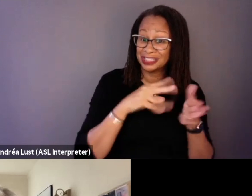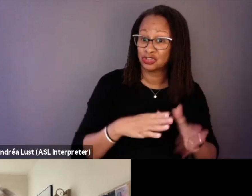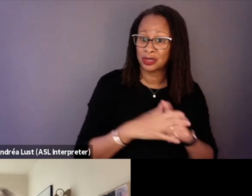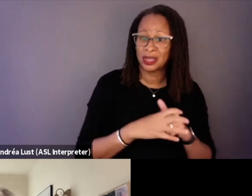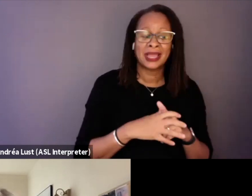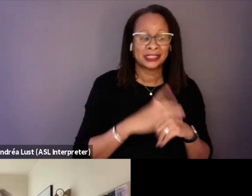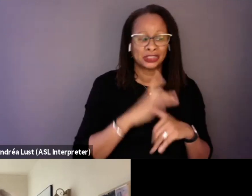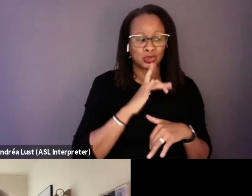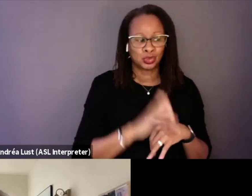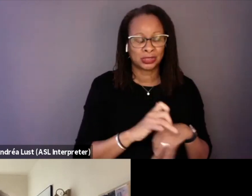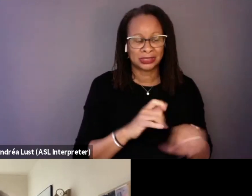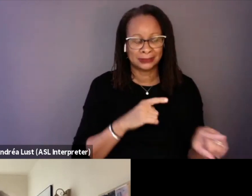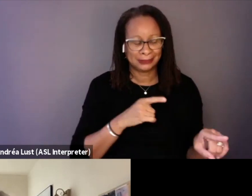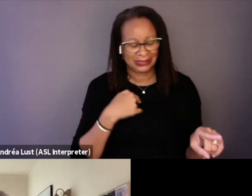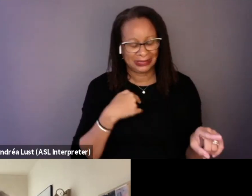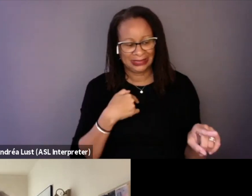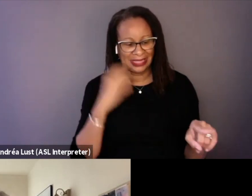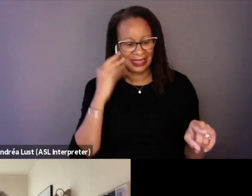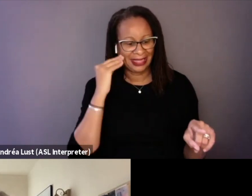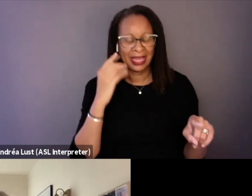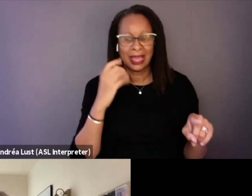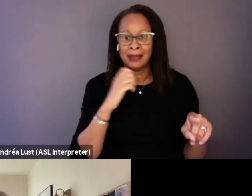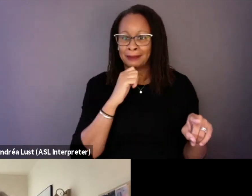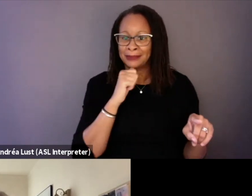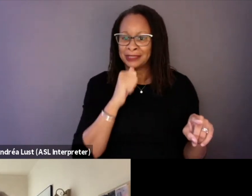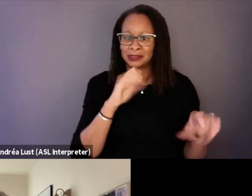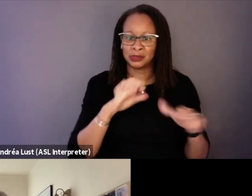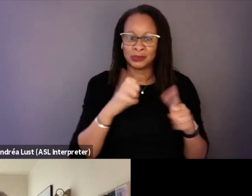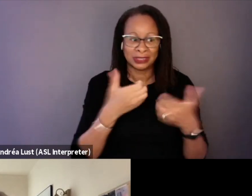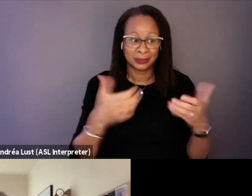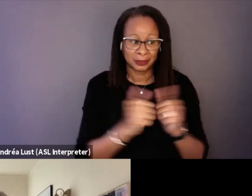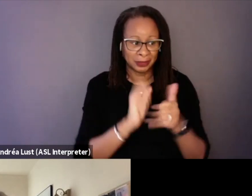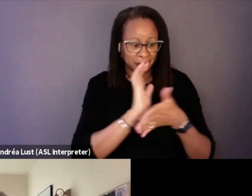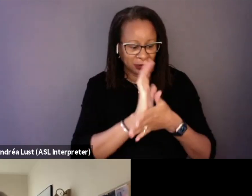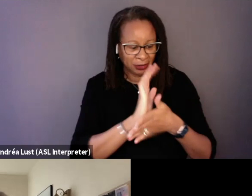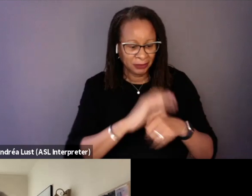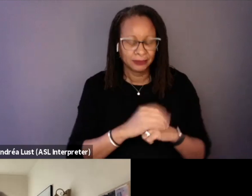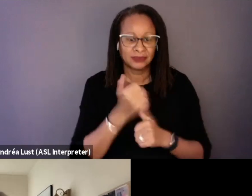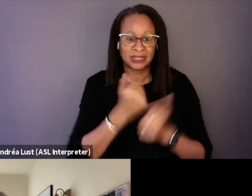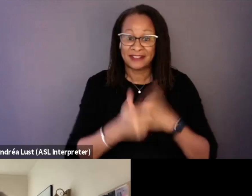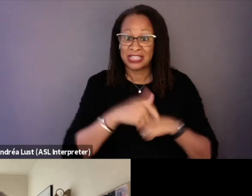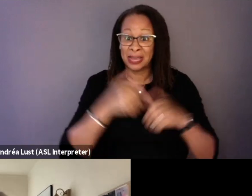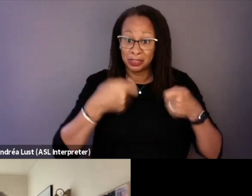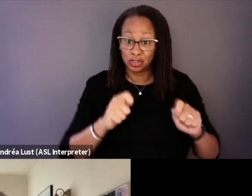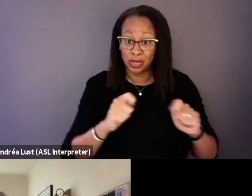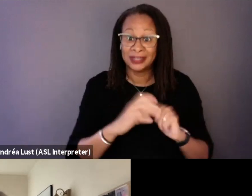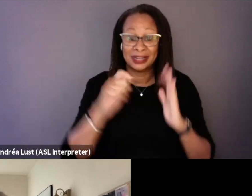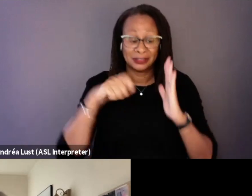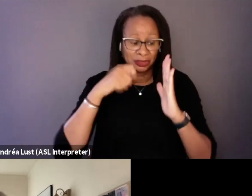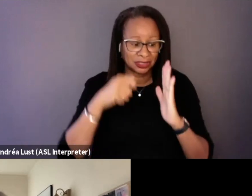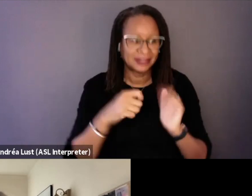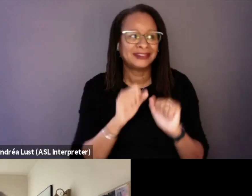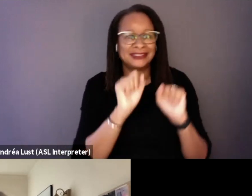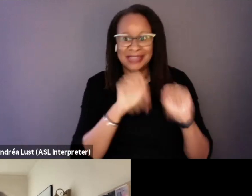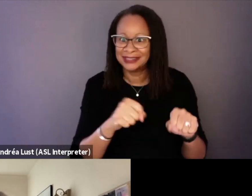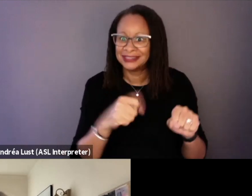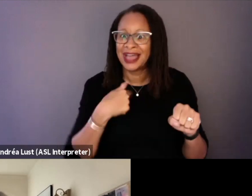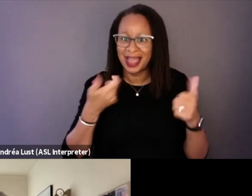I might not ever do anything with film. And every time I did and I shot, I was like, yes, I am. Yes, I am.